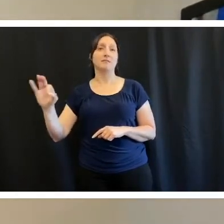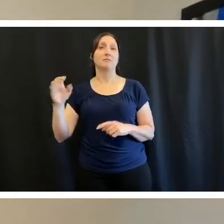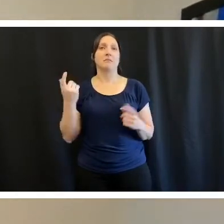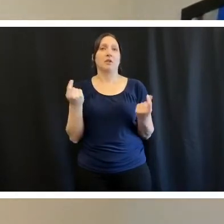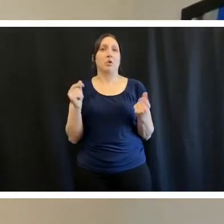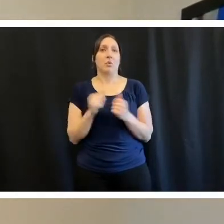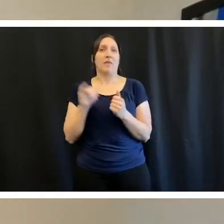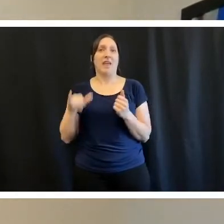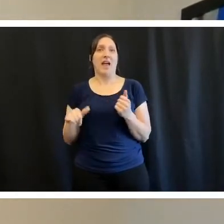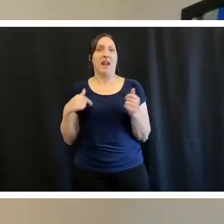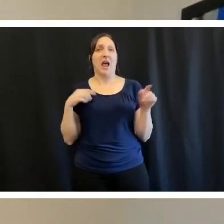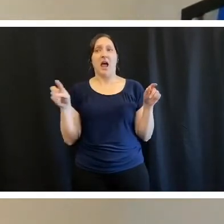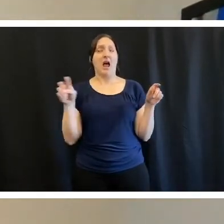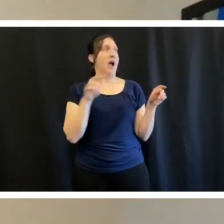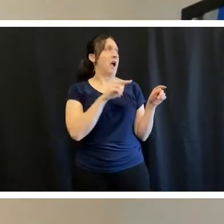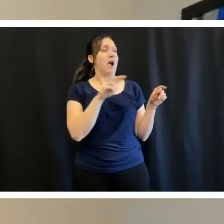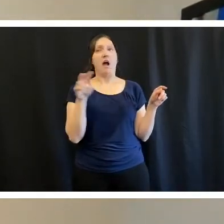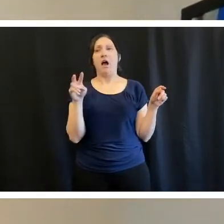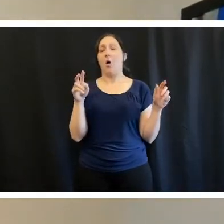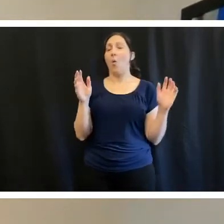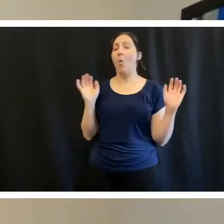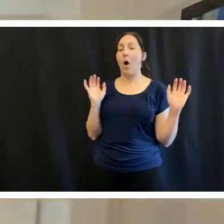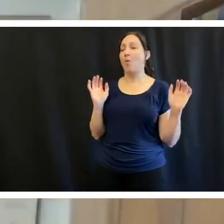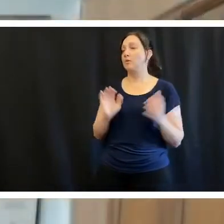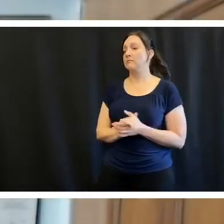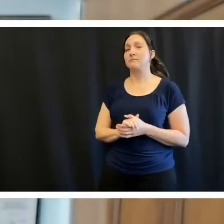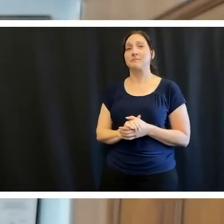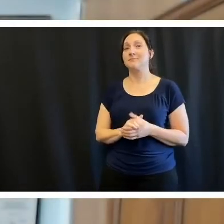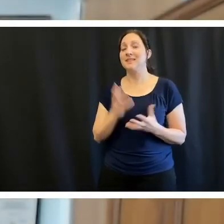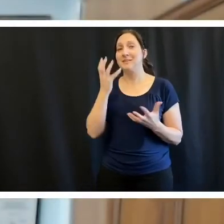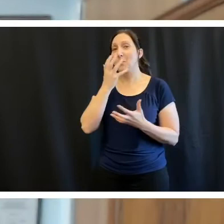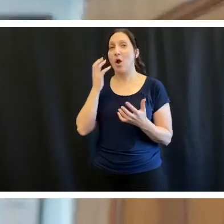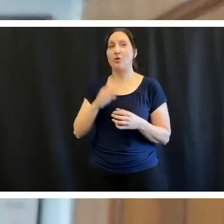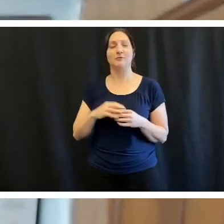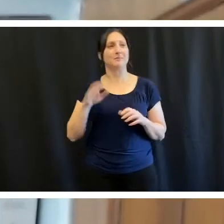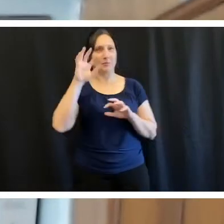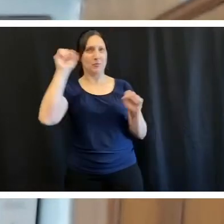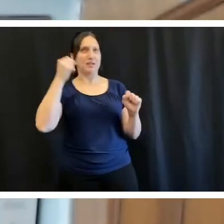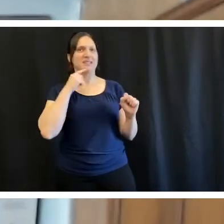It's remarkable work. If there's ever any question about the dedication